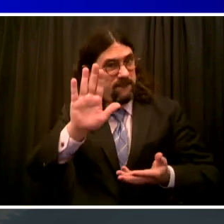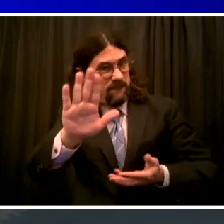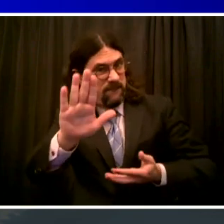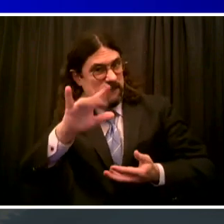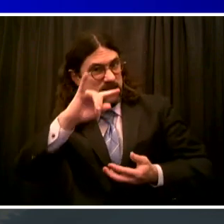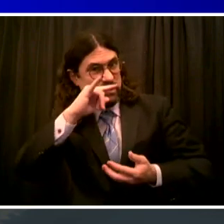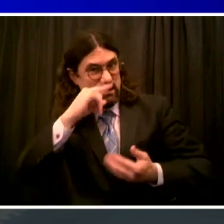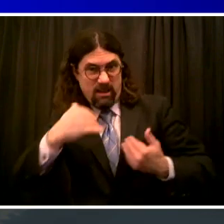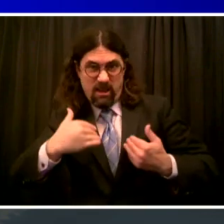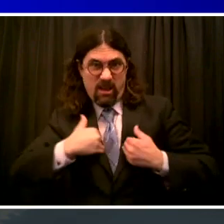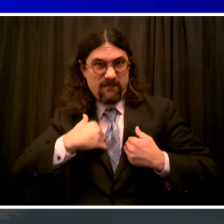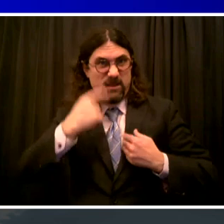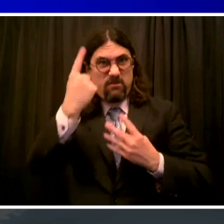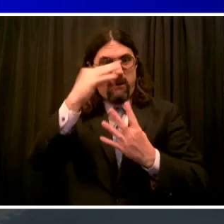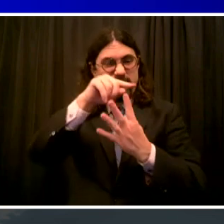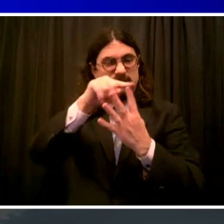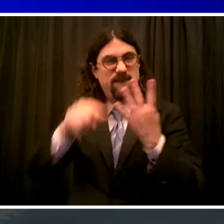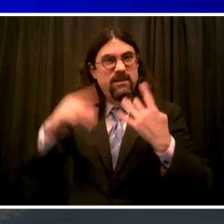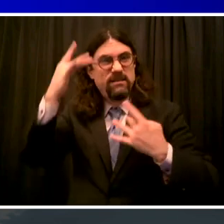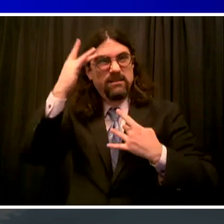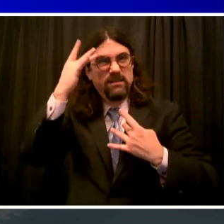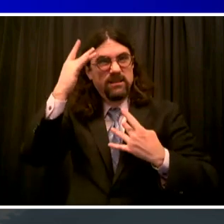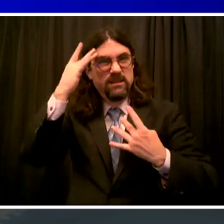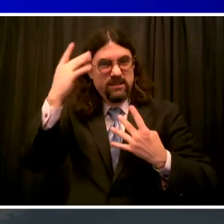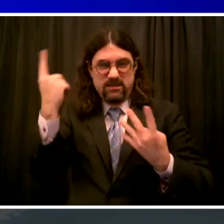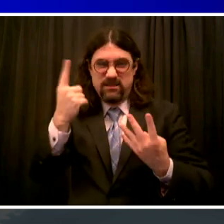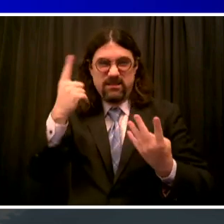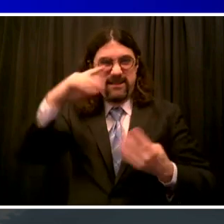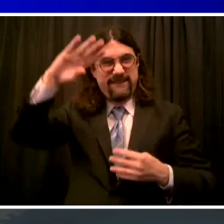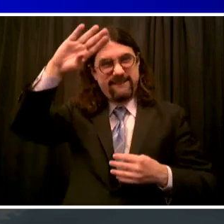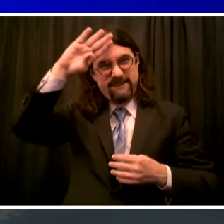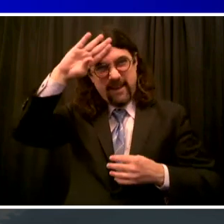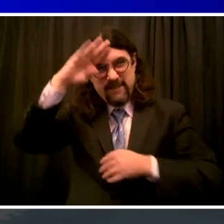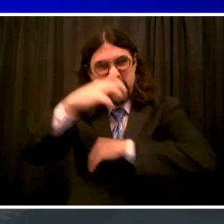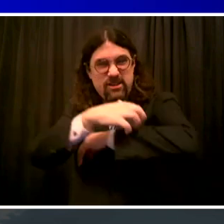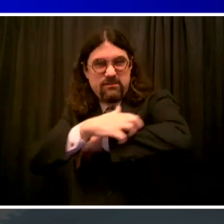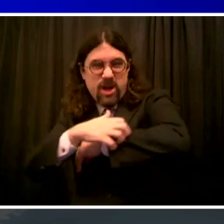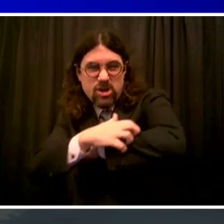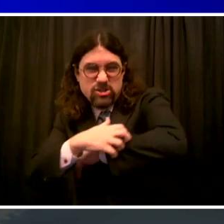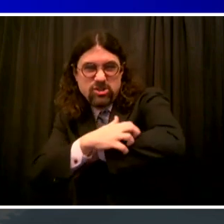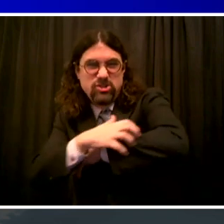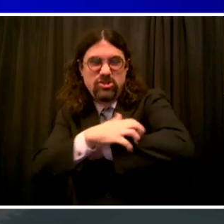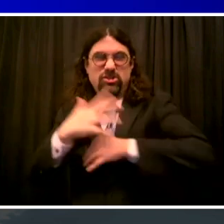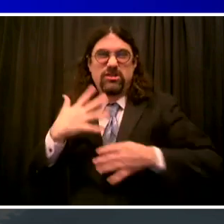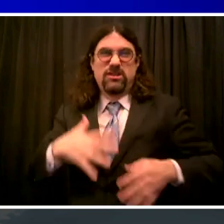CHILD IN THEIR LIFE, THE SOONER THEY GET TO HEALTH CARE AND